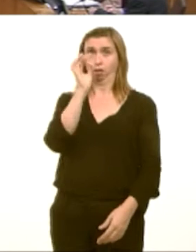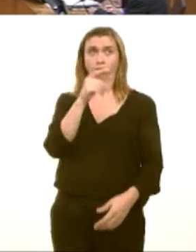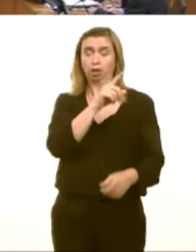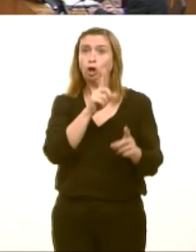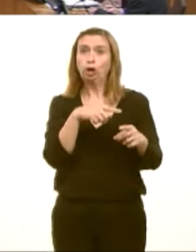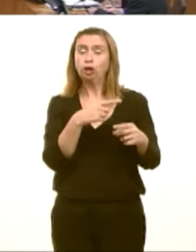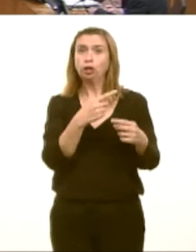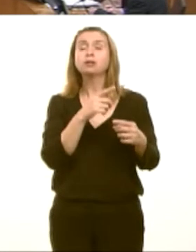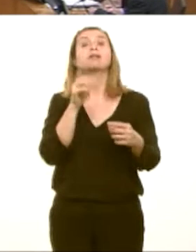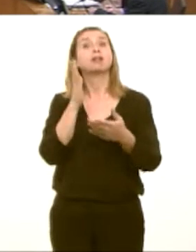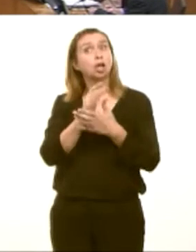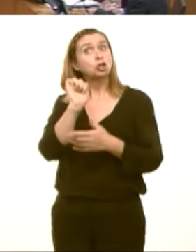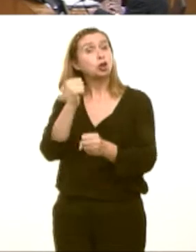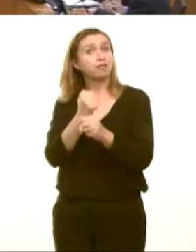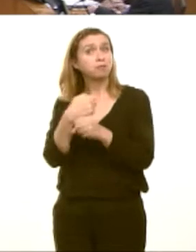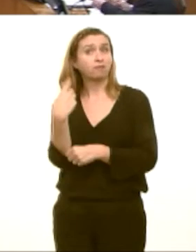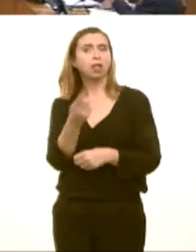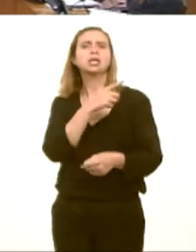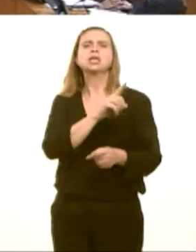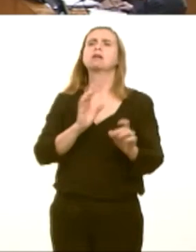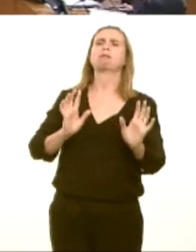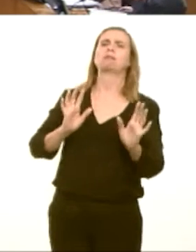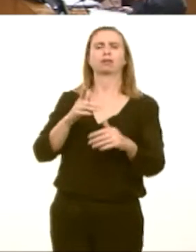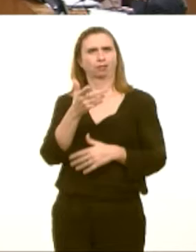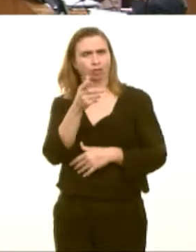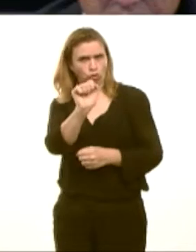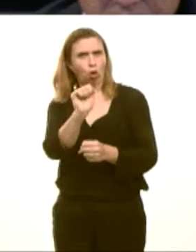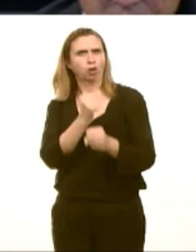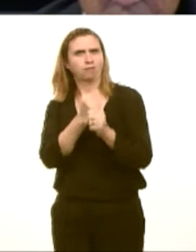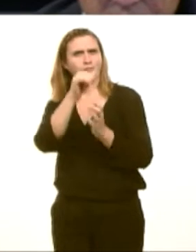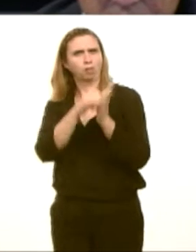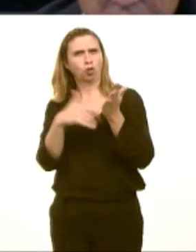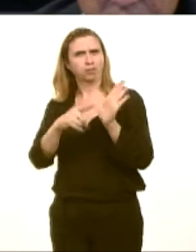that is the work of your Governmentóthe conclusions of your own Governmentís reportóand demonstrate